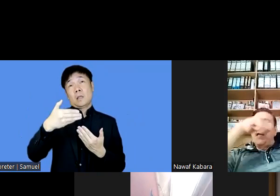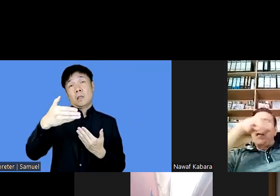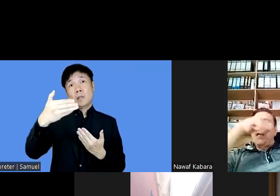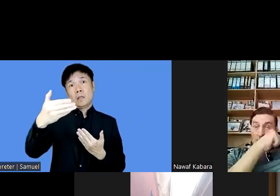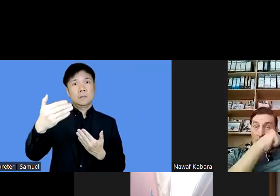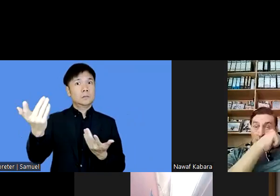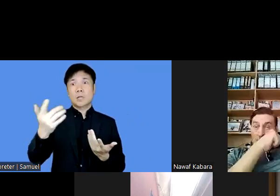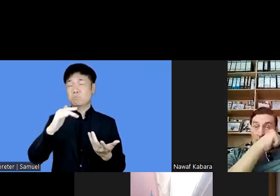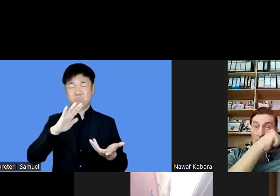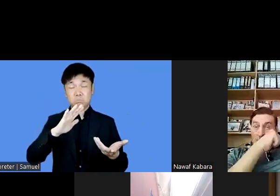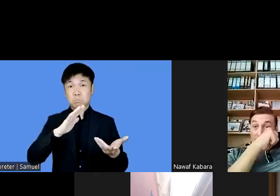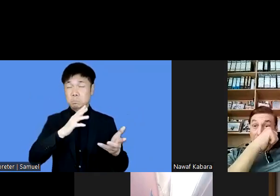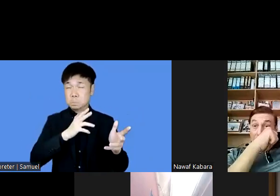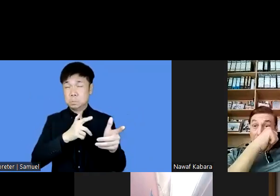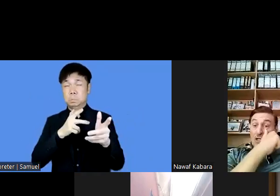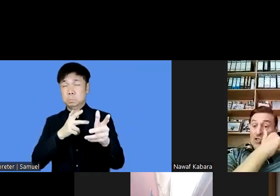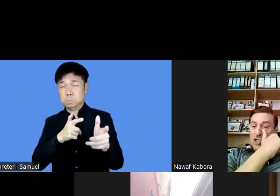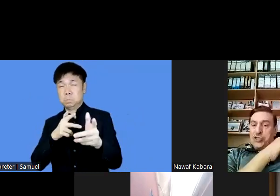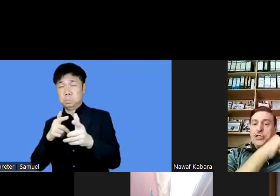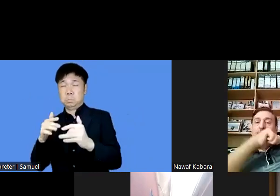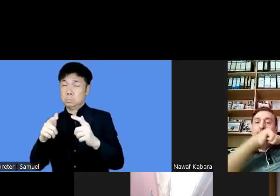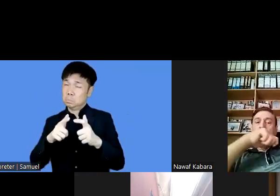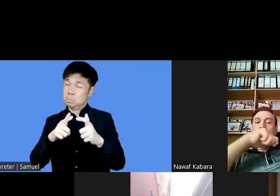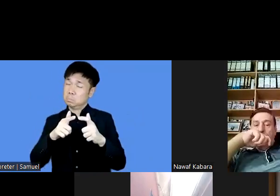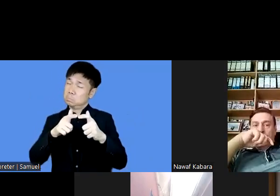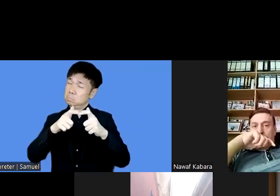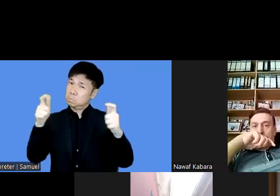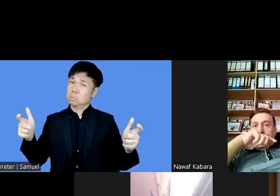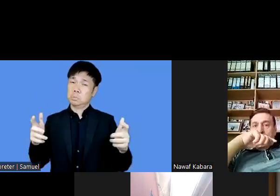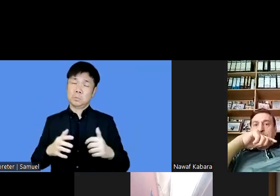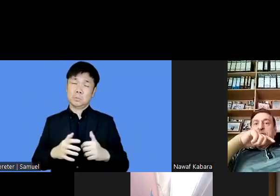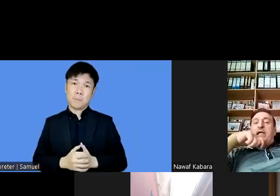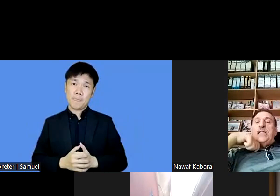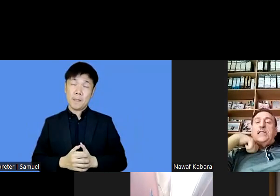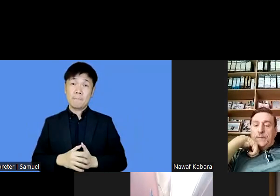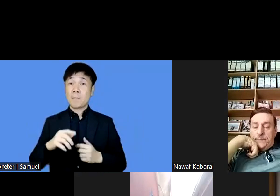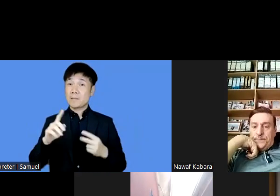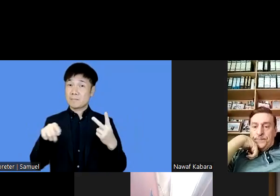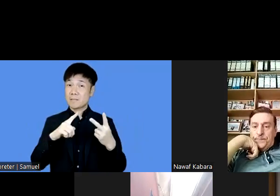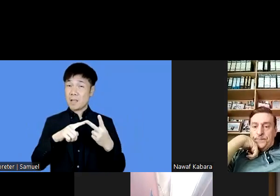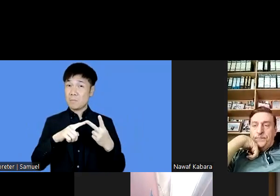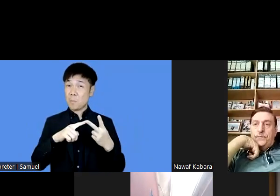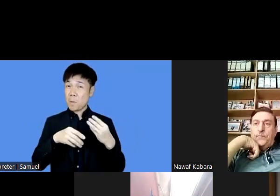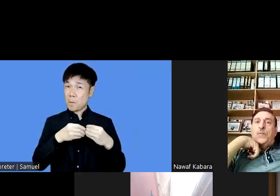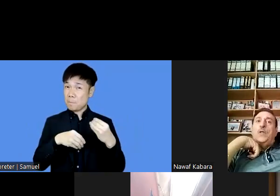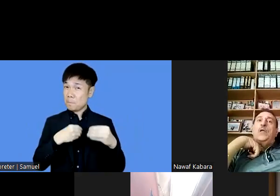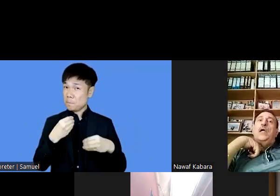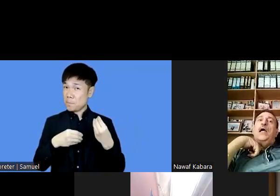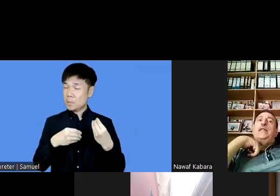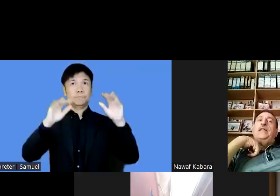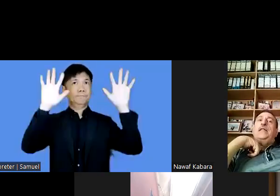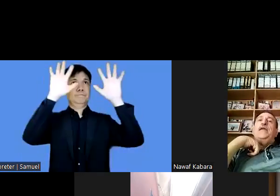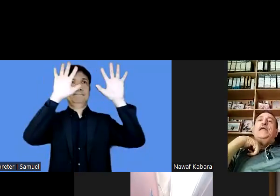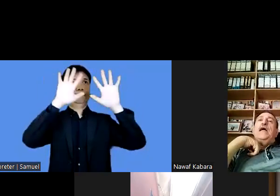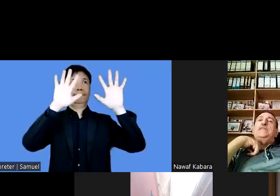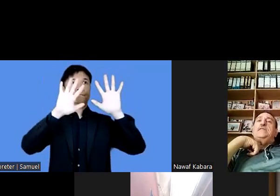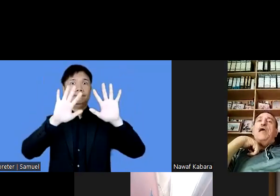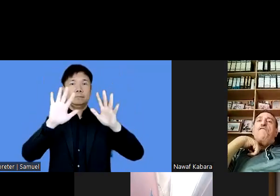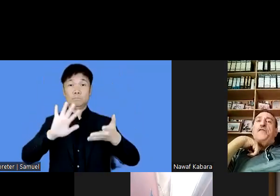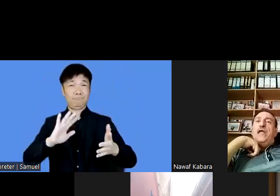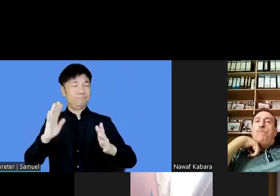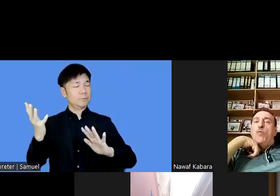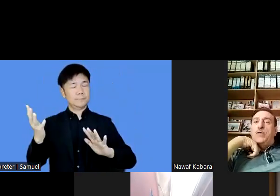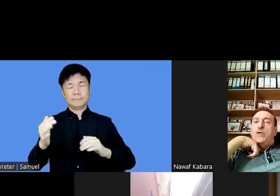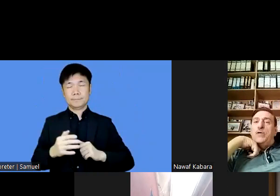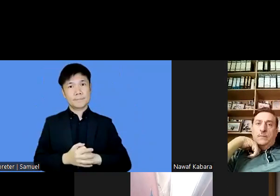The climate change is a reality, and is affecting us every moment.